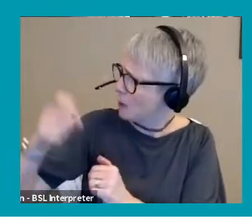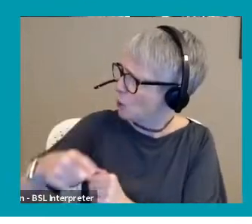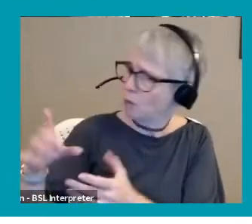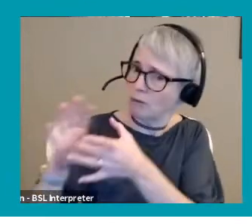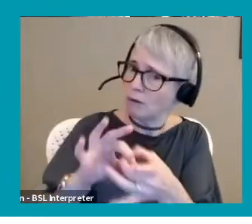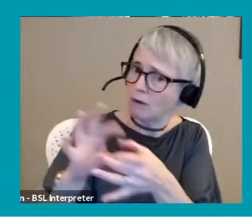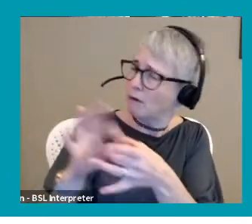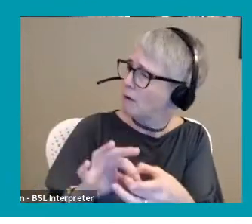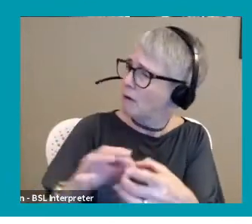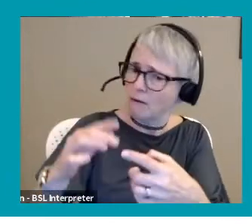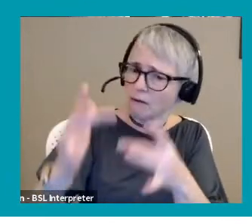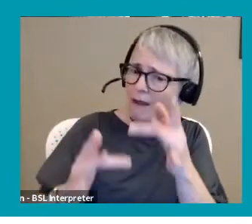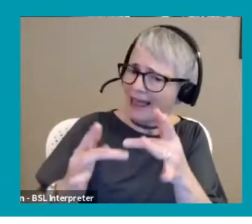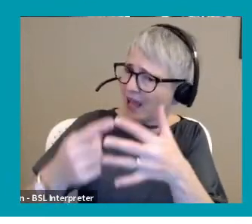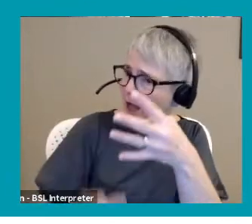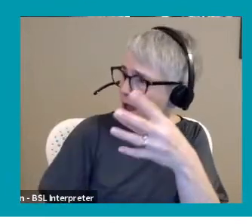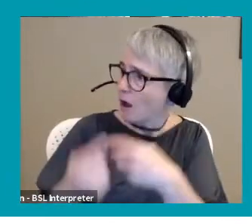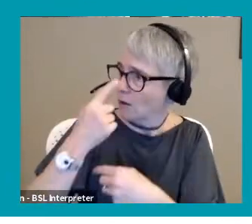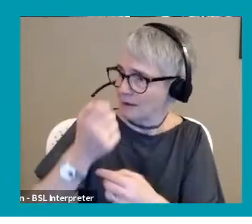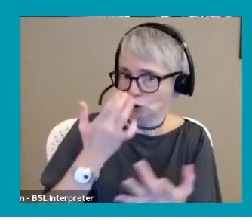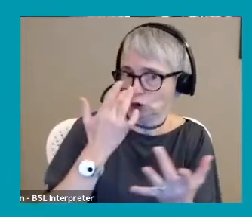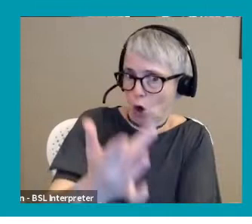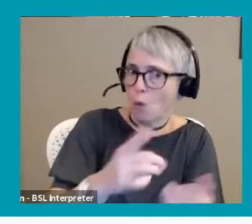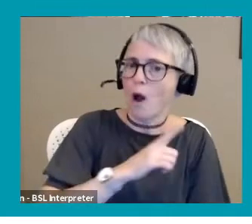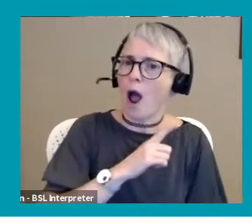There is some tools that can help you name and identify your values.